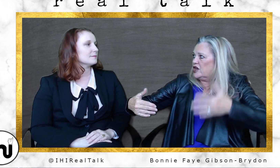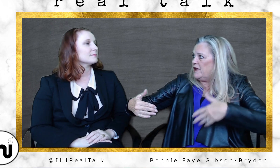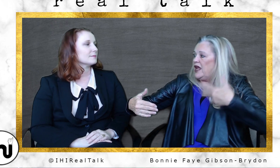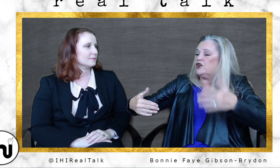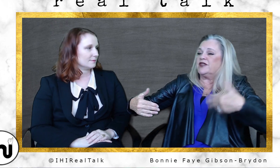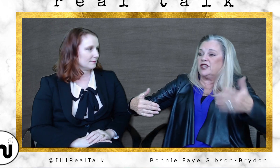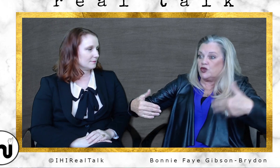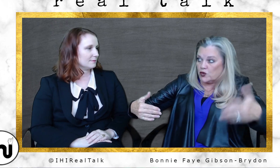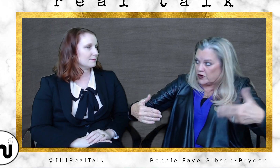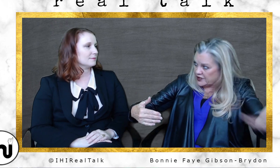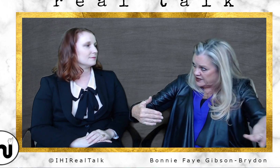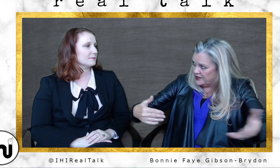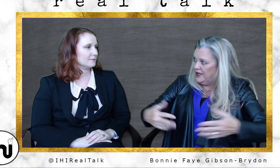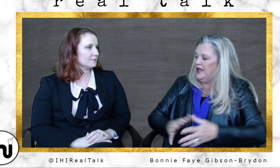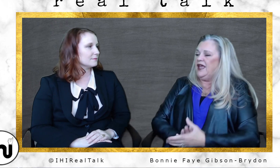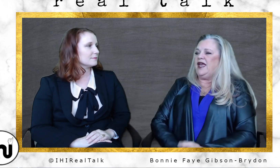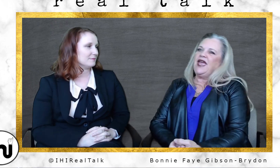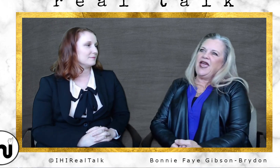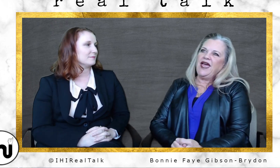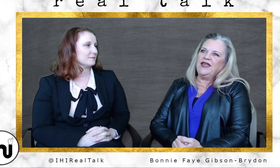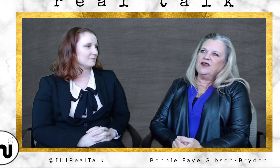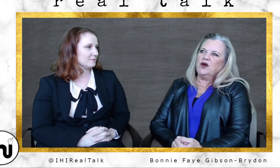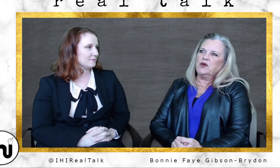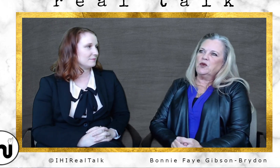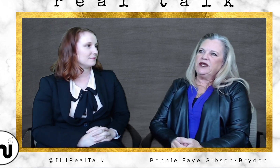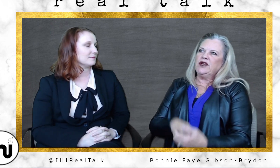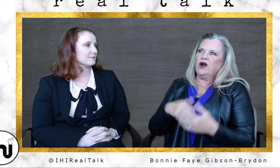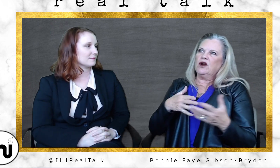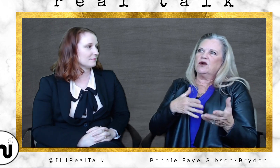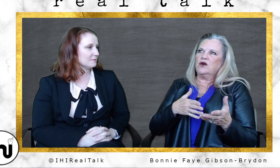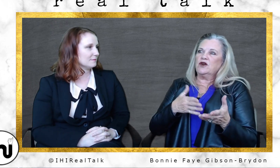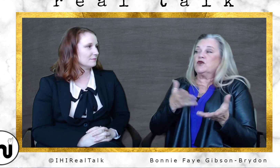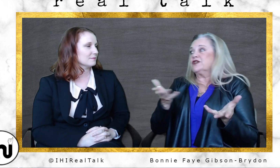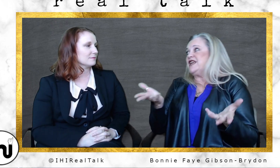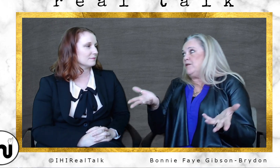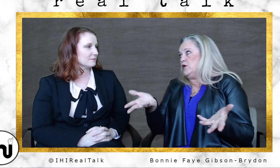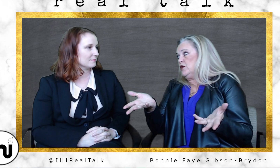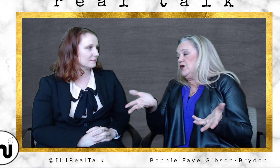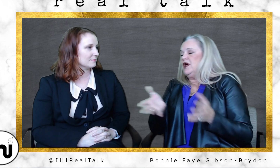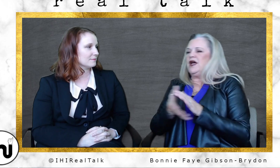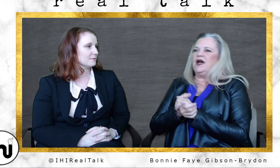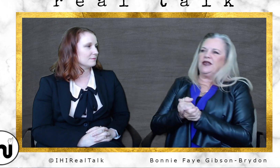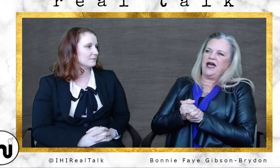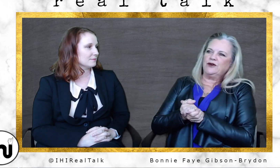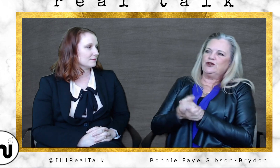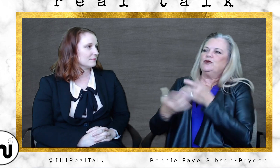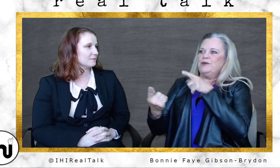about how you're thinking through this." And we are, for example, allowed to meet